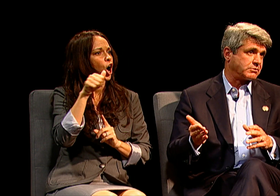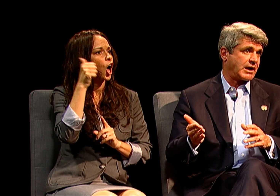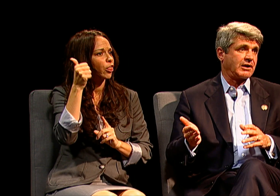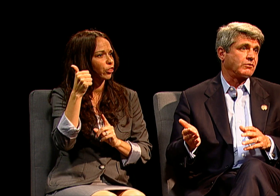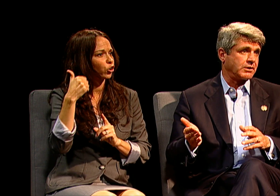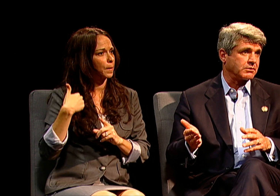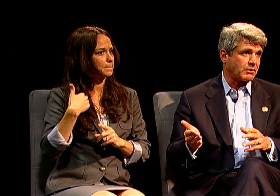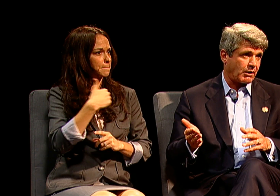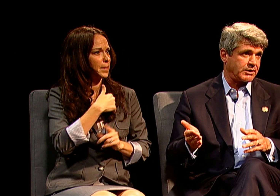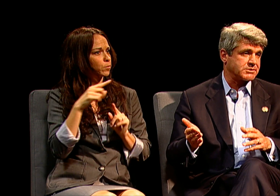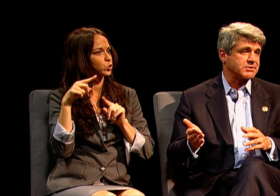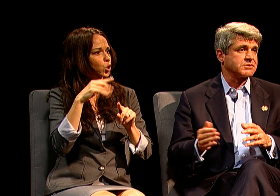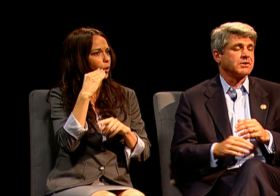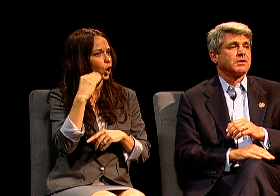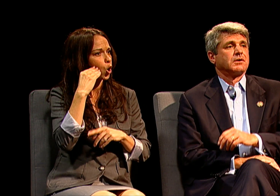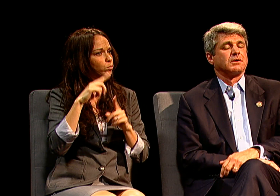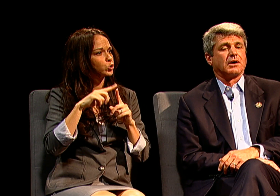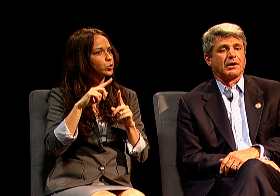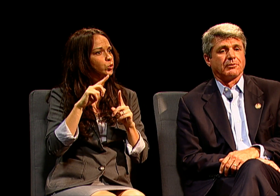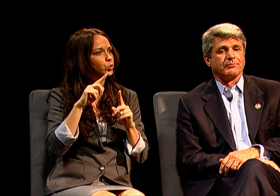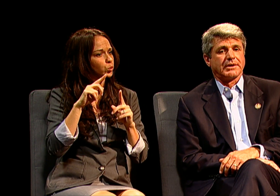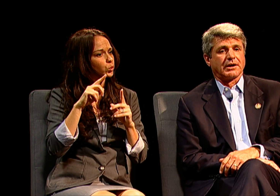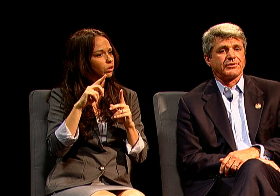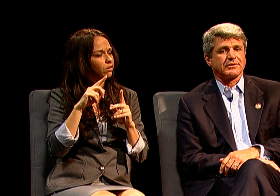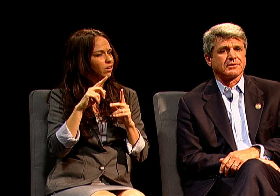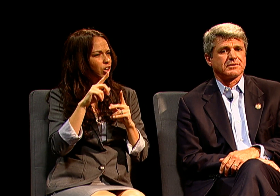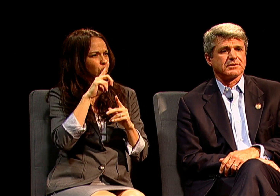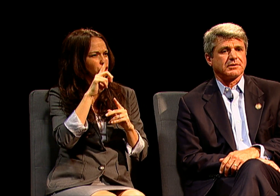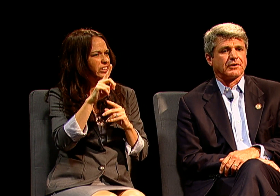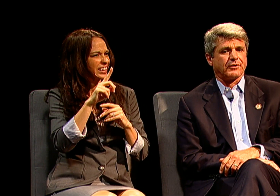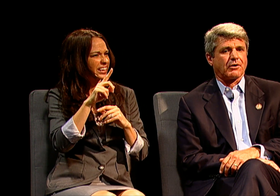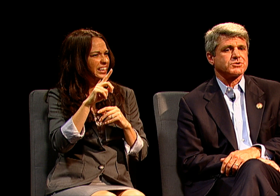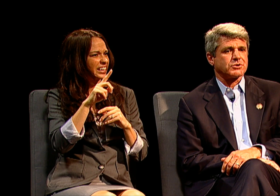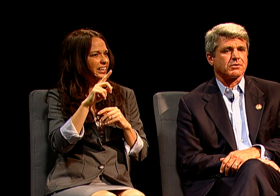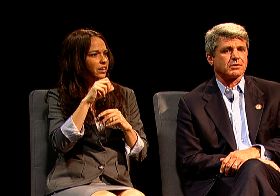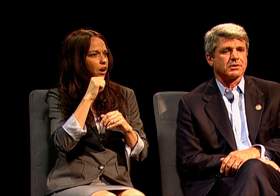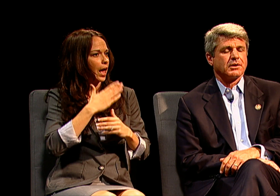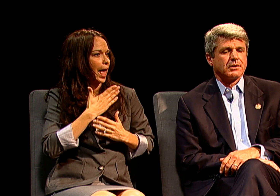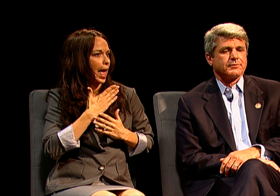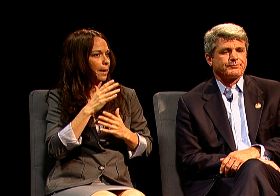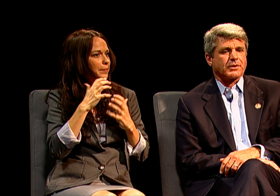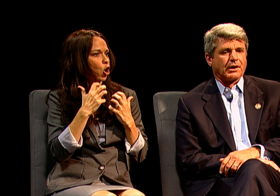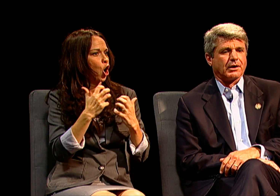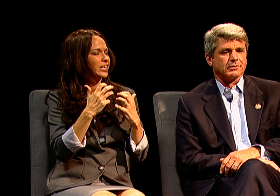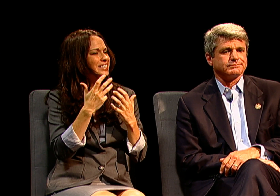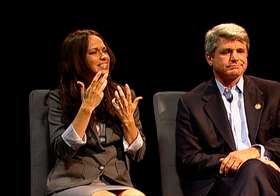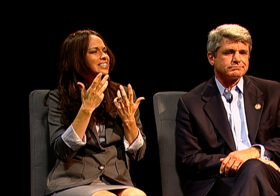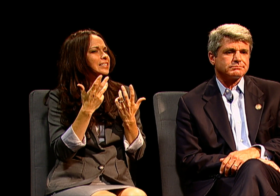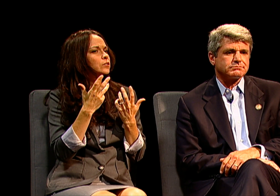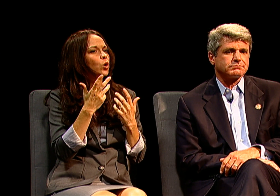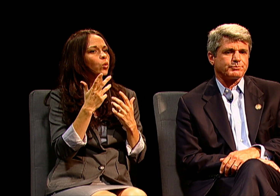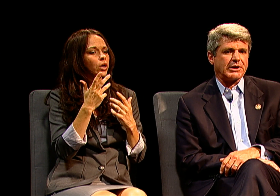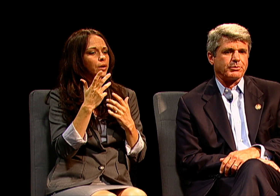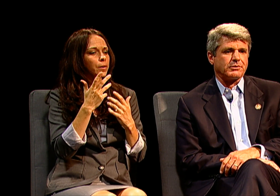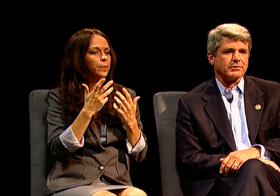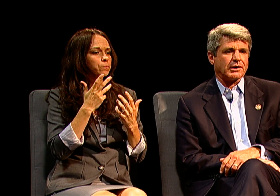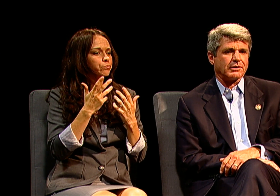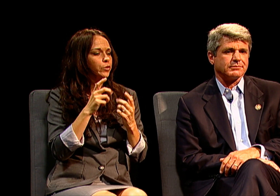ANGRY AUDIENCES. AND I THINK THAT, YOU KNOW, THERE ARE CERTAIN PEOPLE